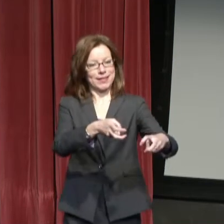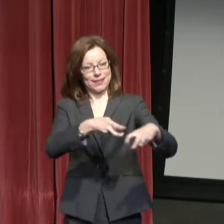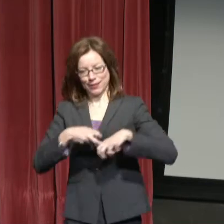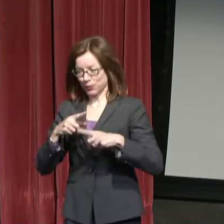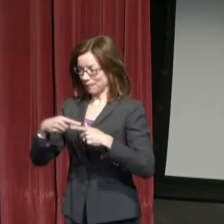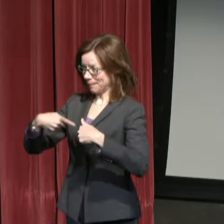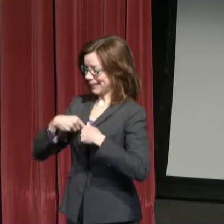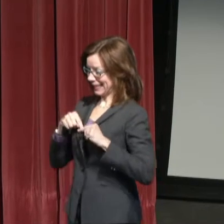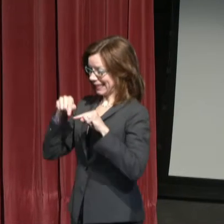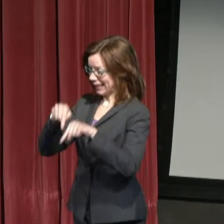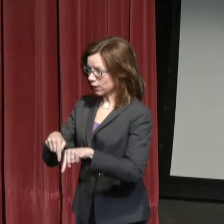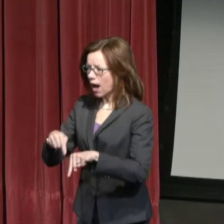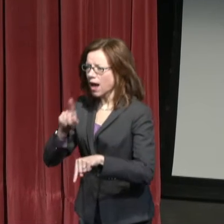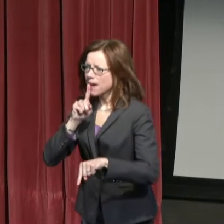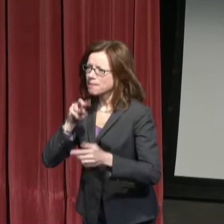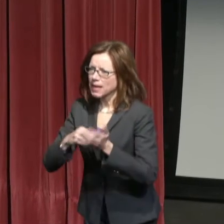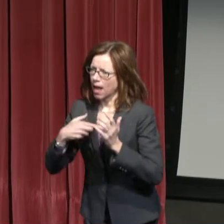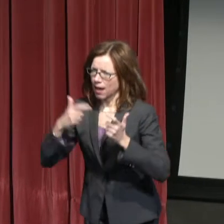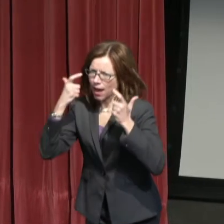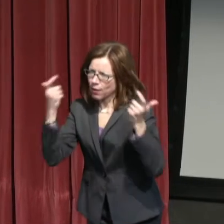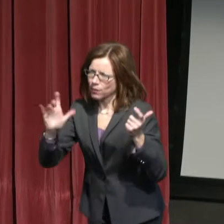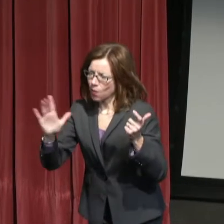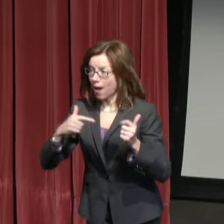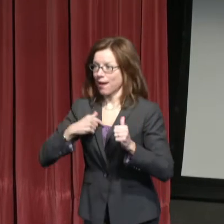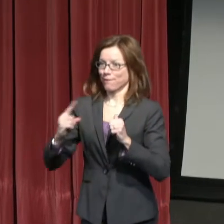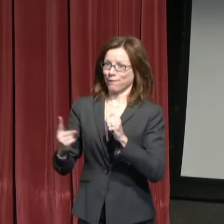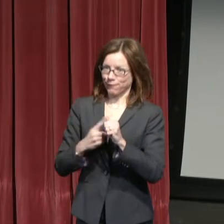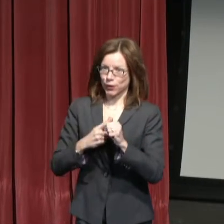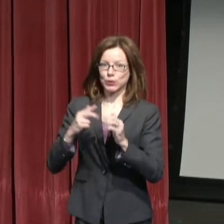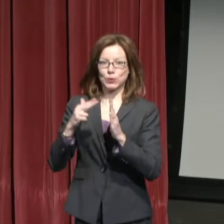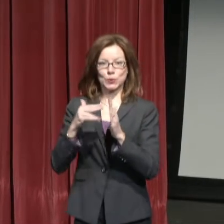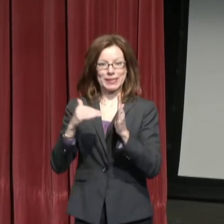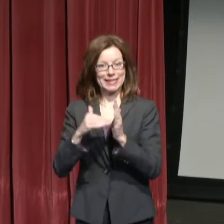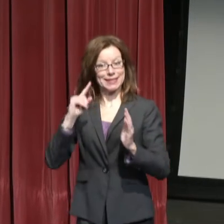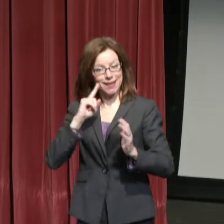because without trying to sound too arrogant, I'm actually the first person in New Zealand to have got a PhD.